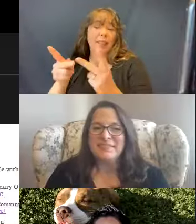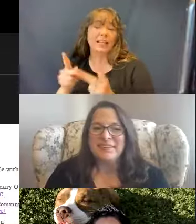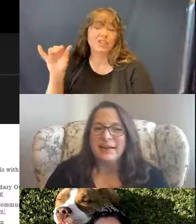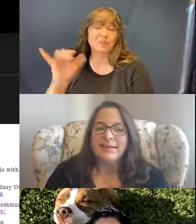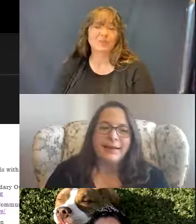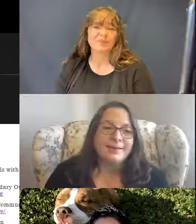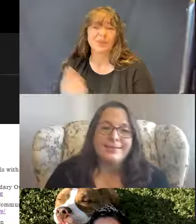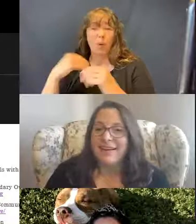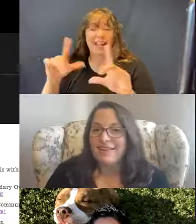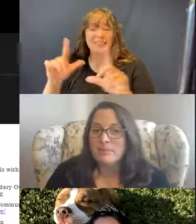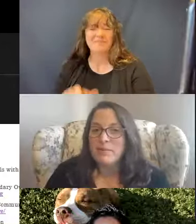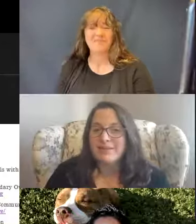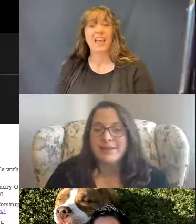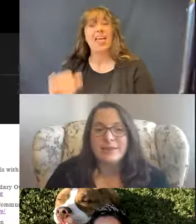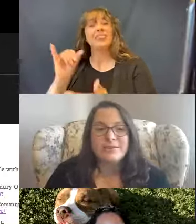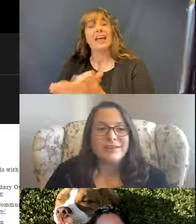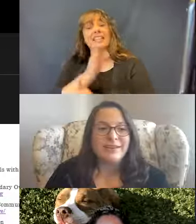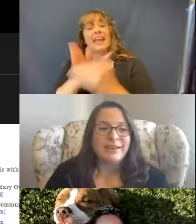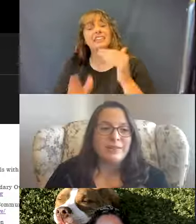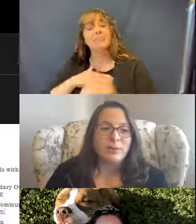ahead. And that is the end of my presentation. If